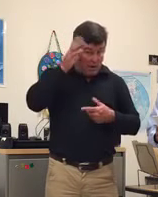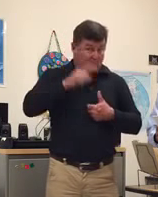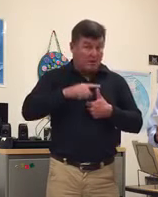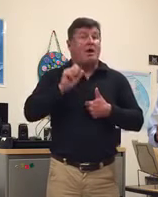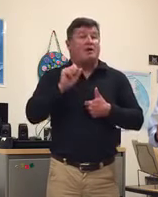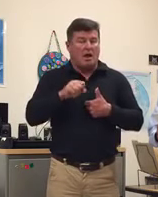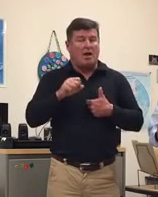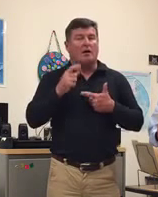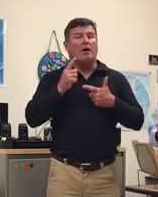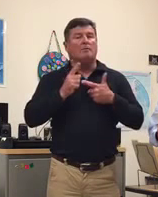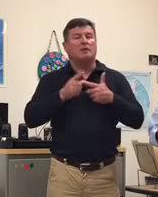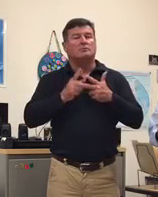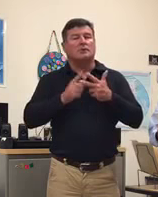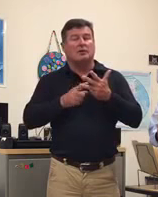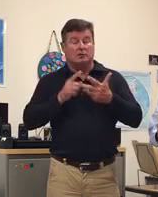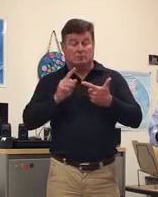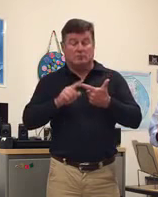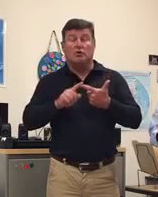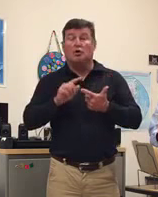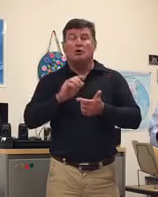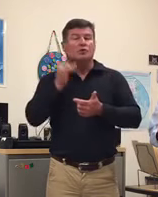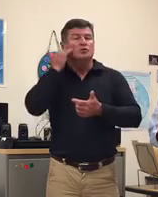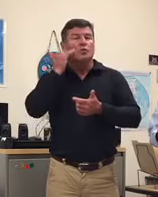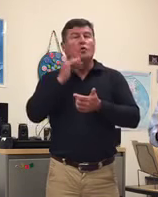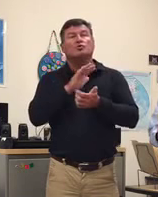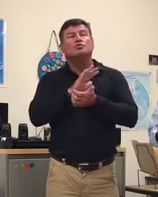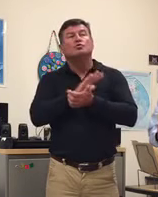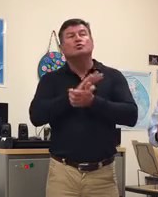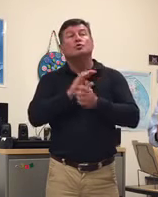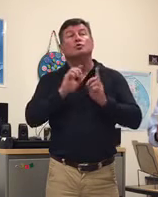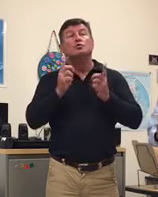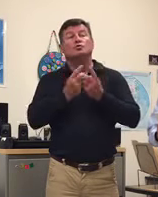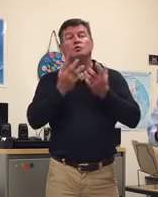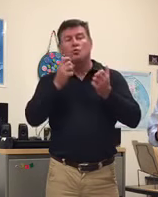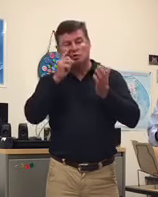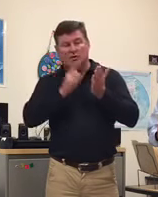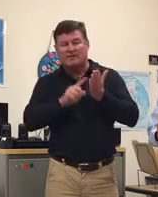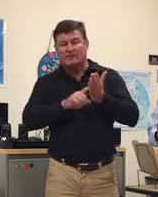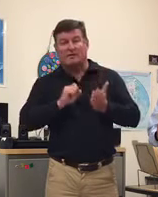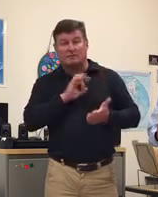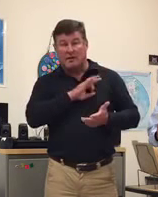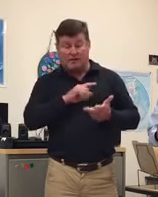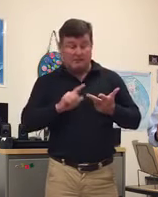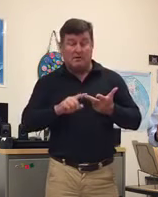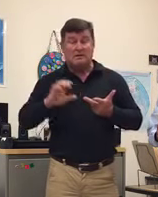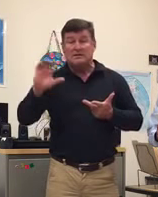the video beyond the parents. For instance, if there is a school district investigation of a staff member,